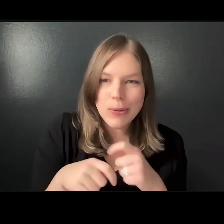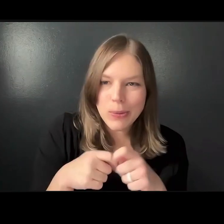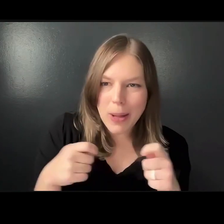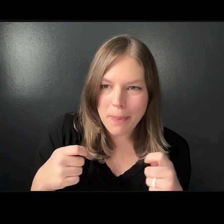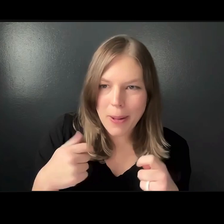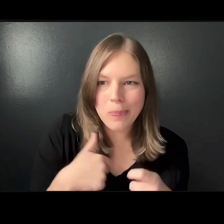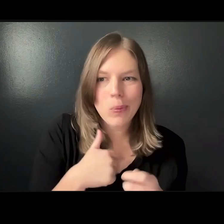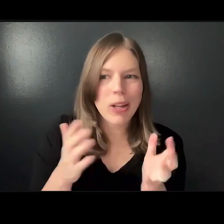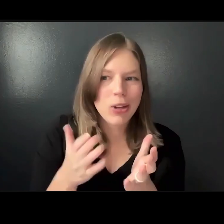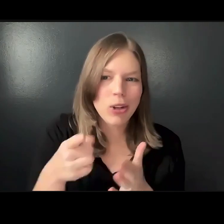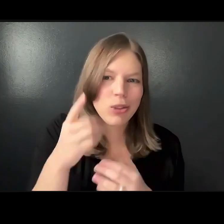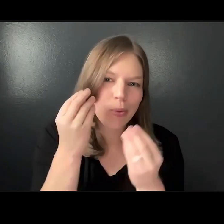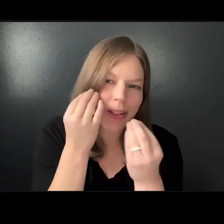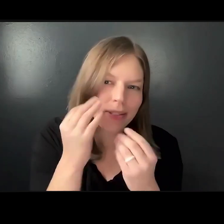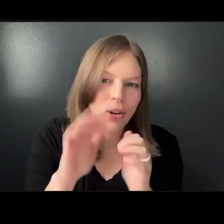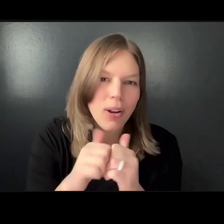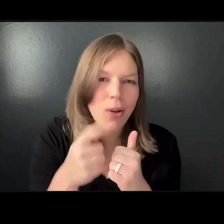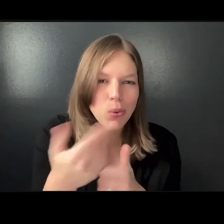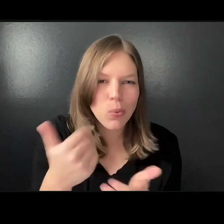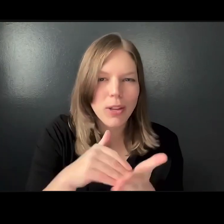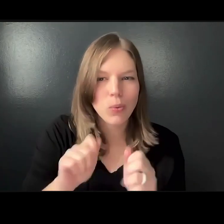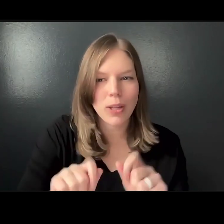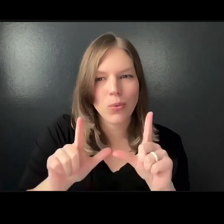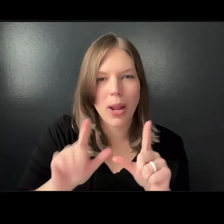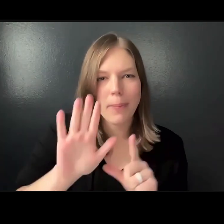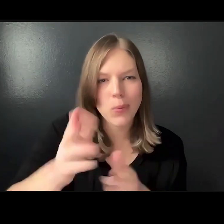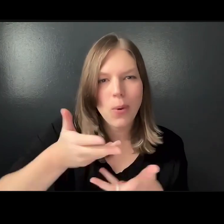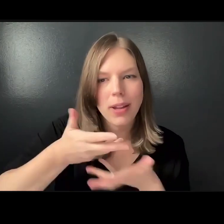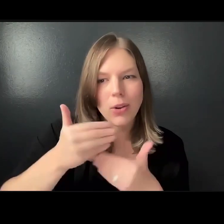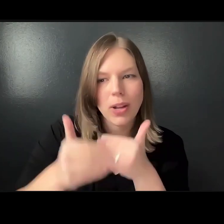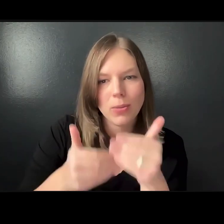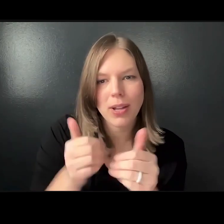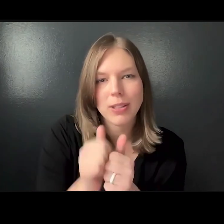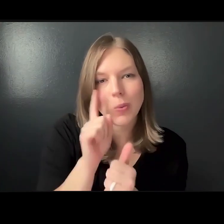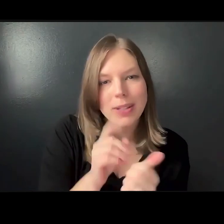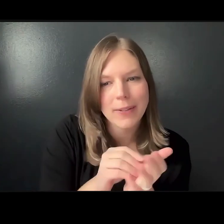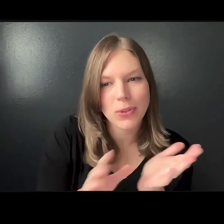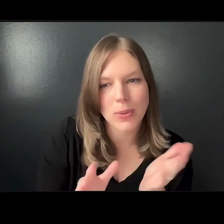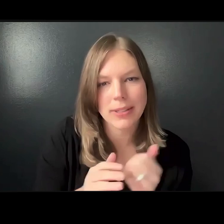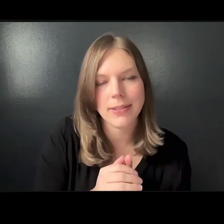To wrap up this presentation, we encourage you to consider how you can reframe your interactive process with deaf students.